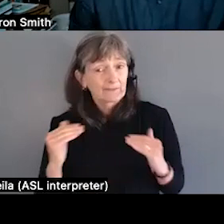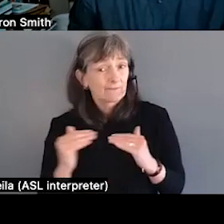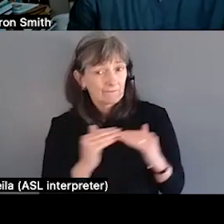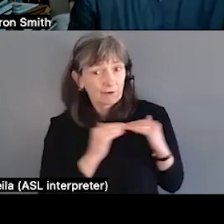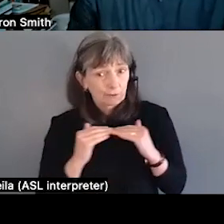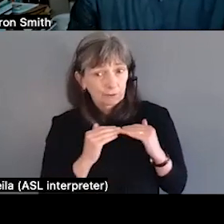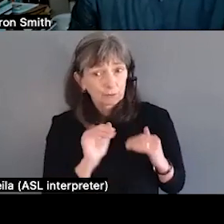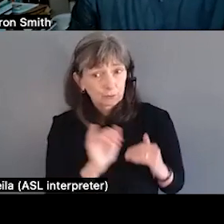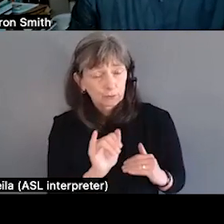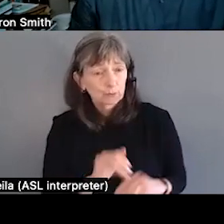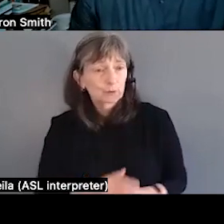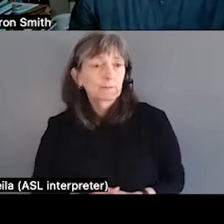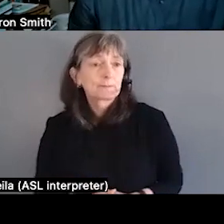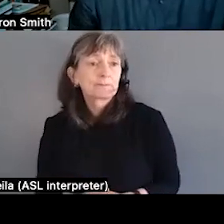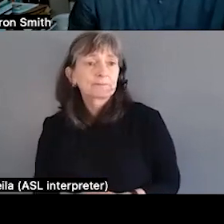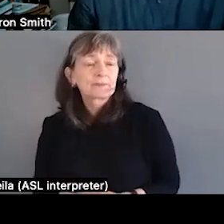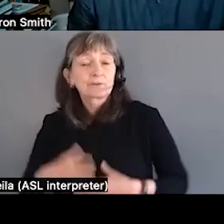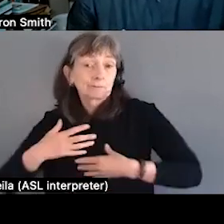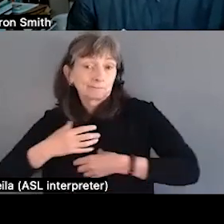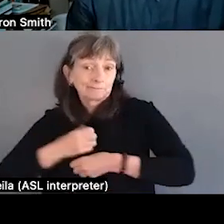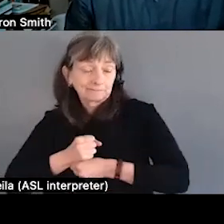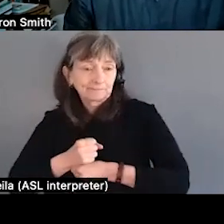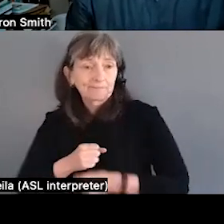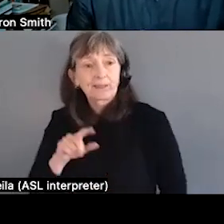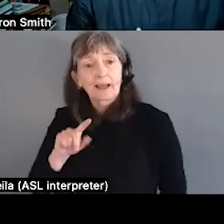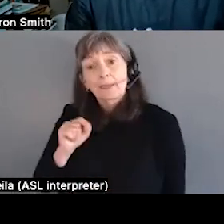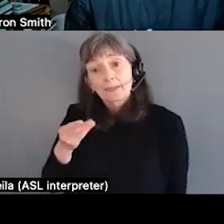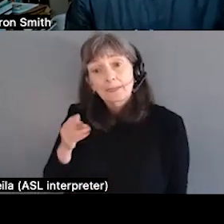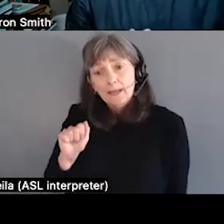So, to summarise, Thema is a powerful tool which can enable